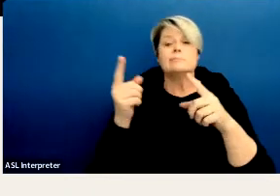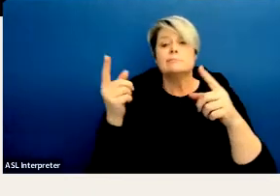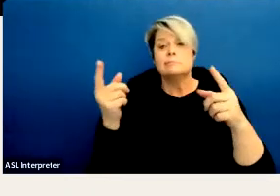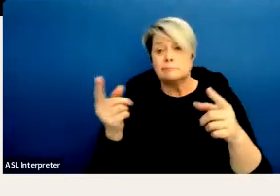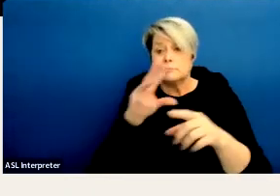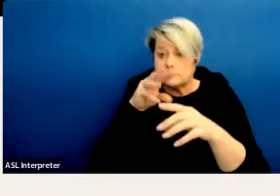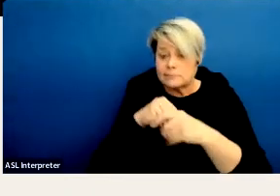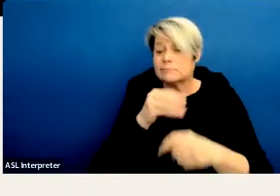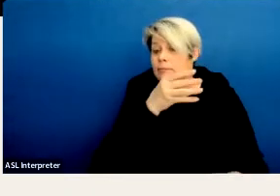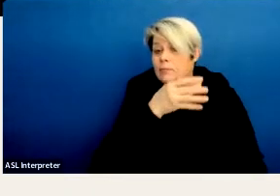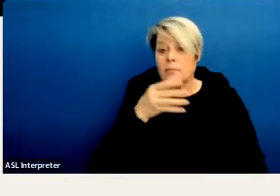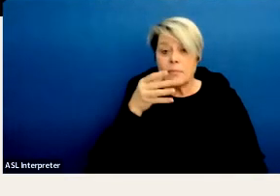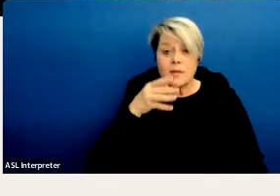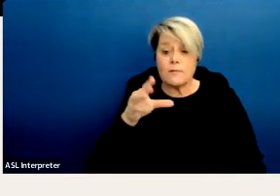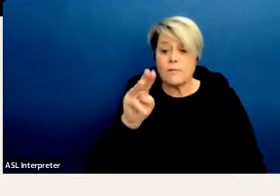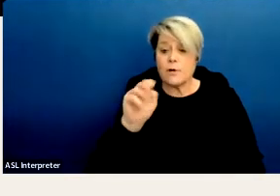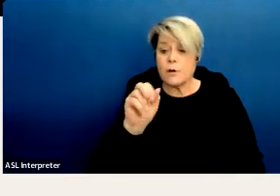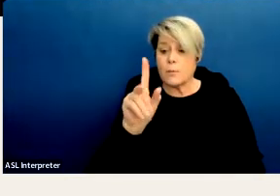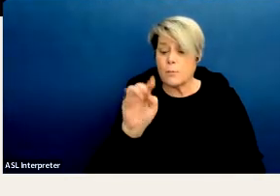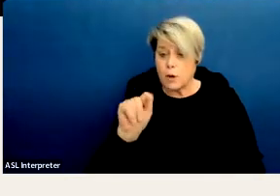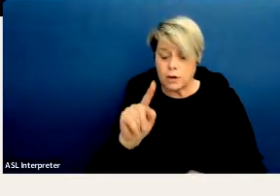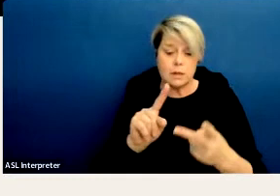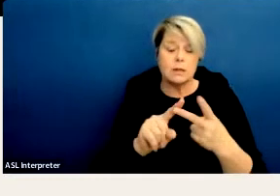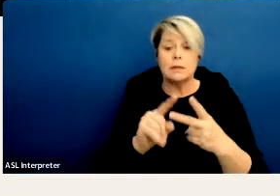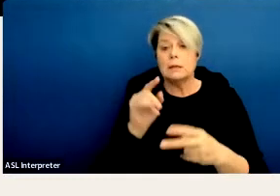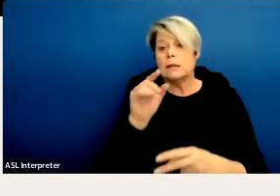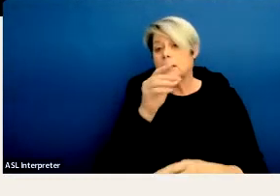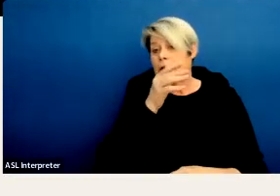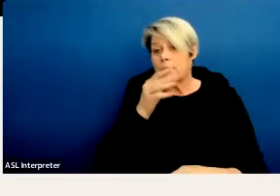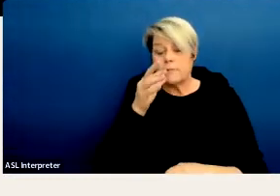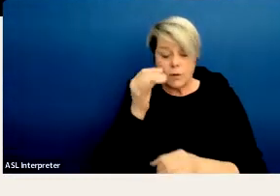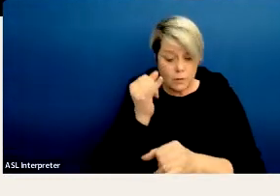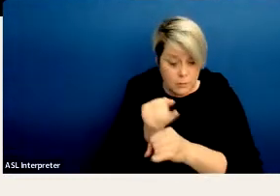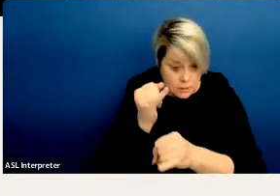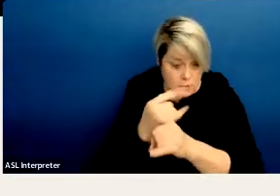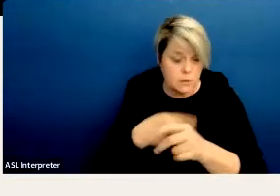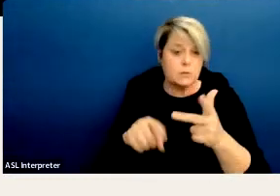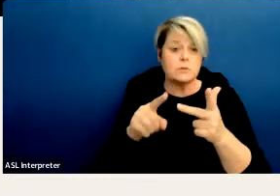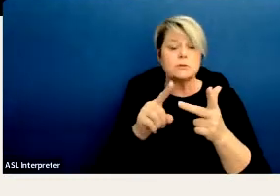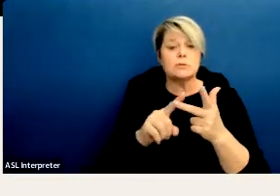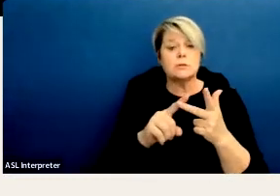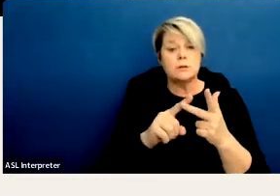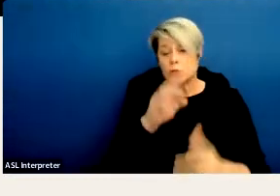and local regional food system, marketing resources.